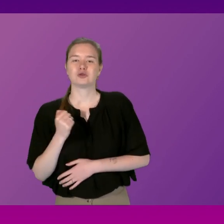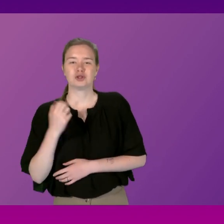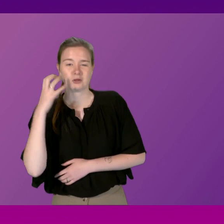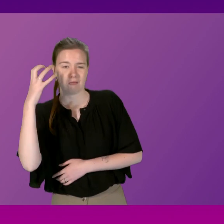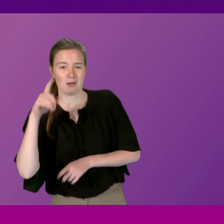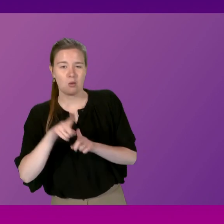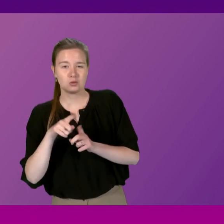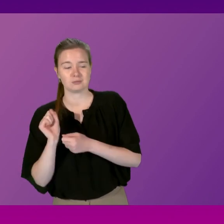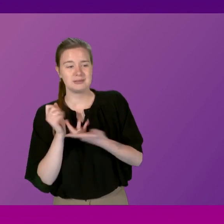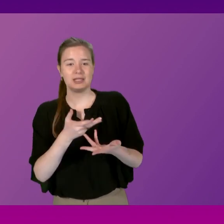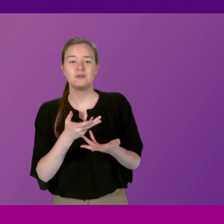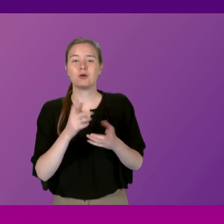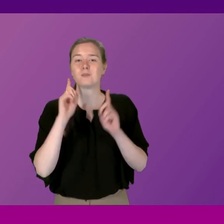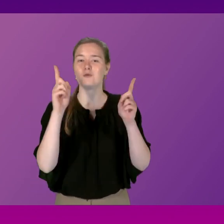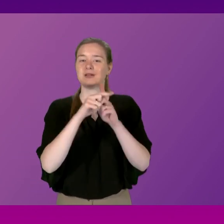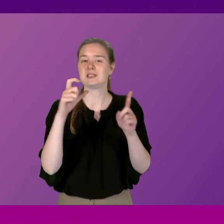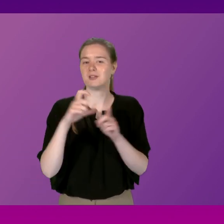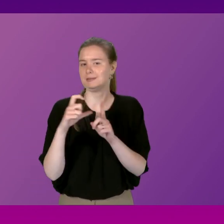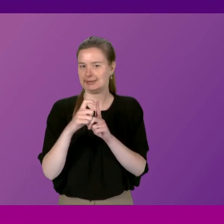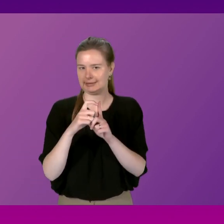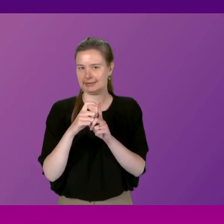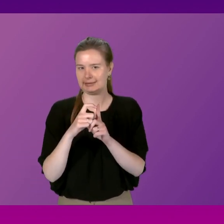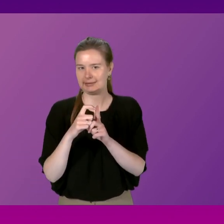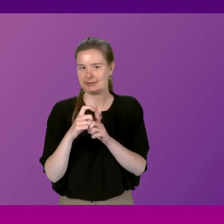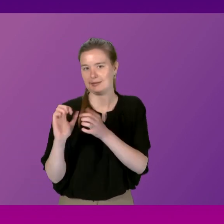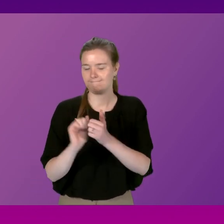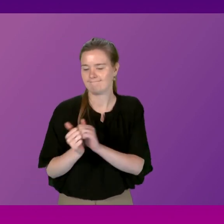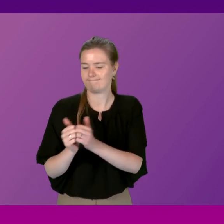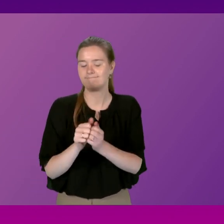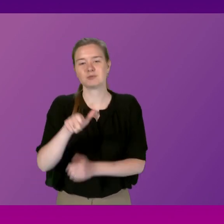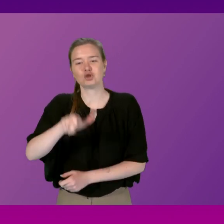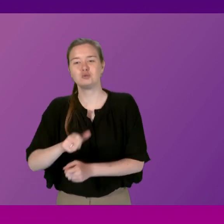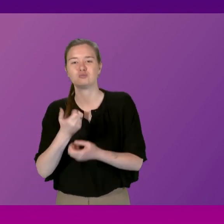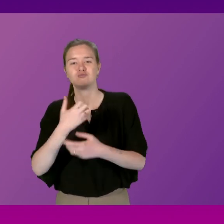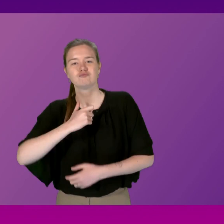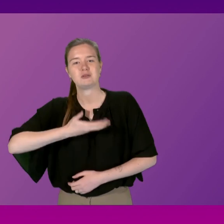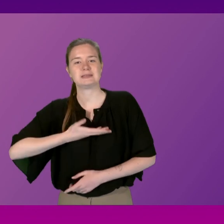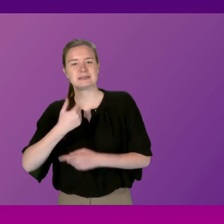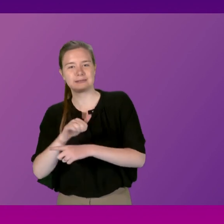by the University of Dundee. The fellowship enables human rights defenders facing difficult conditions in other countries